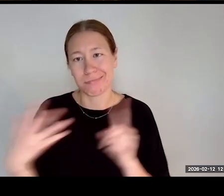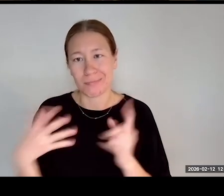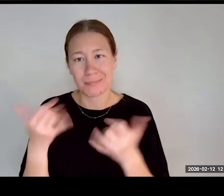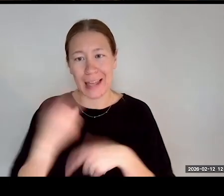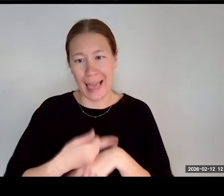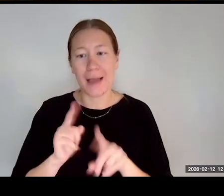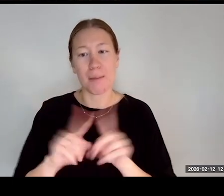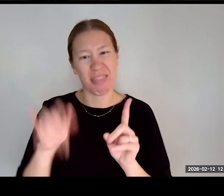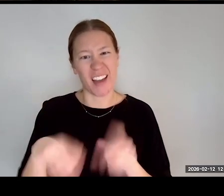that you're interested in.